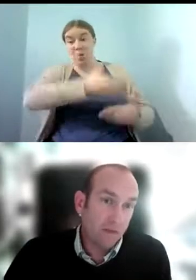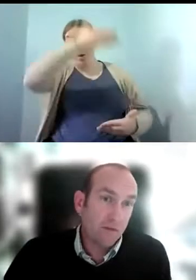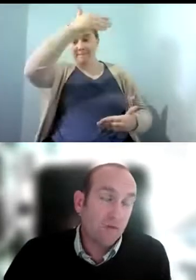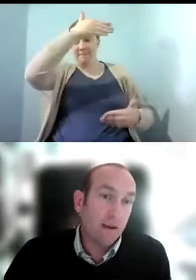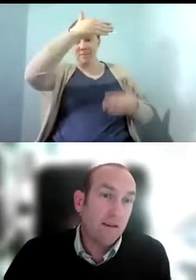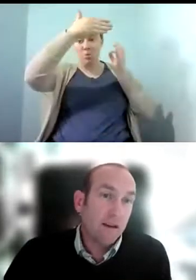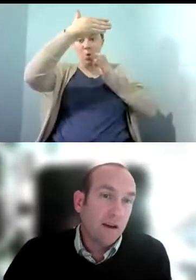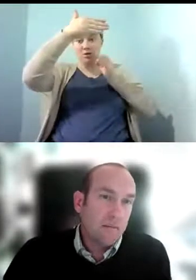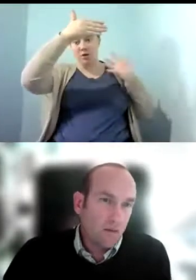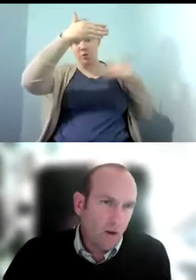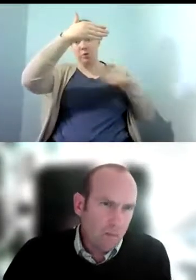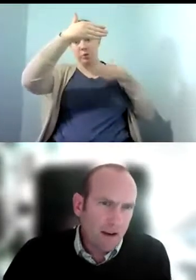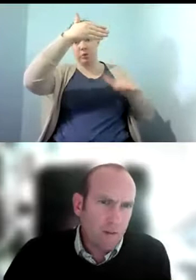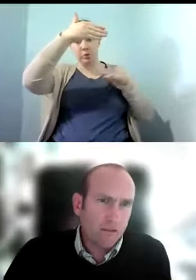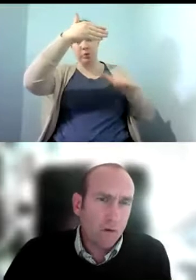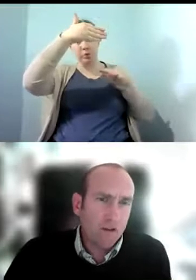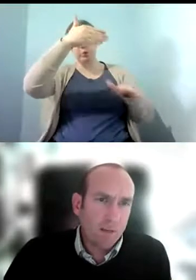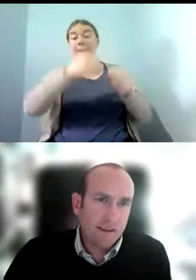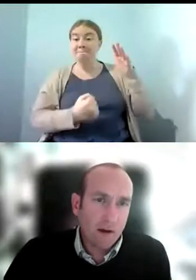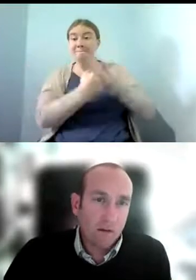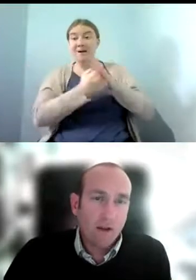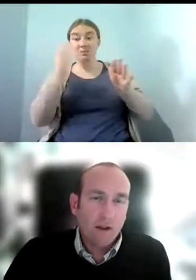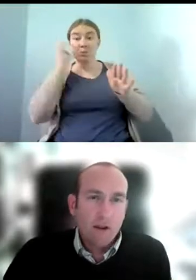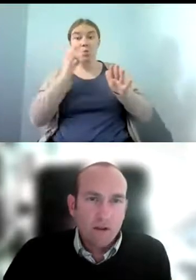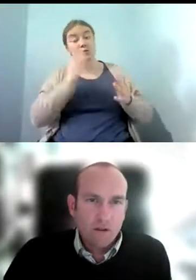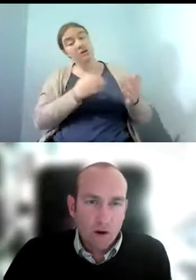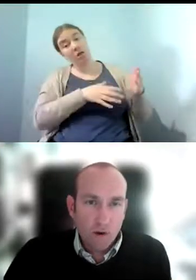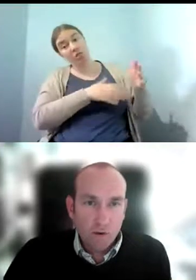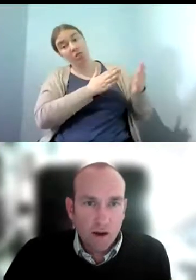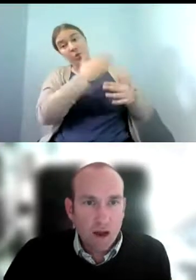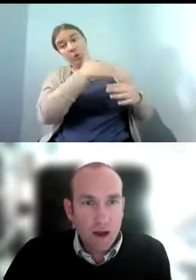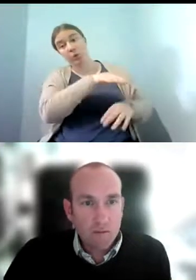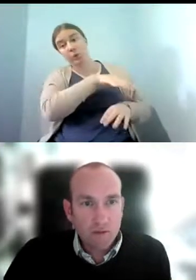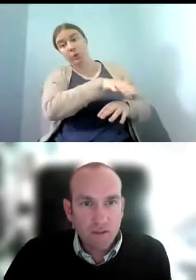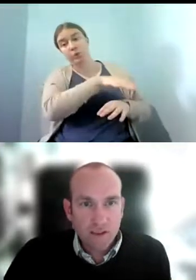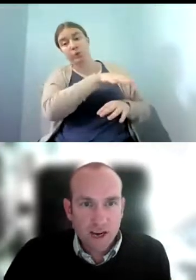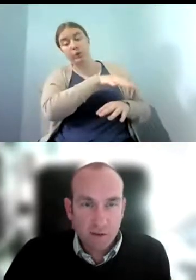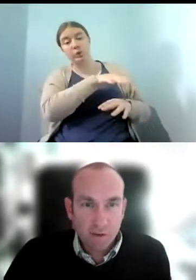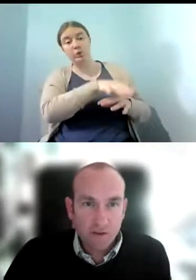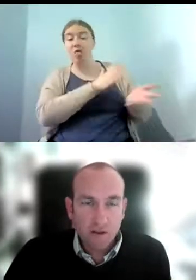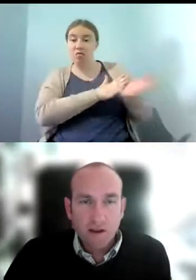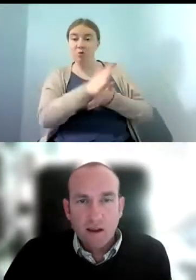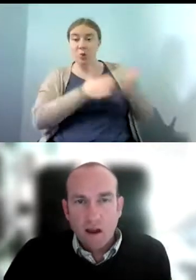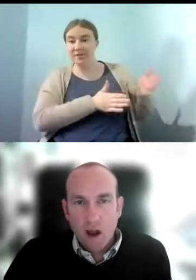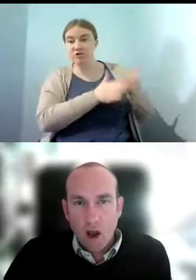the right so we've got the maximum amount of water coming down through um through these channels um